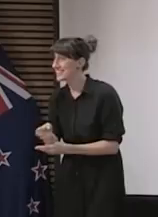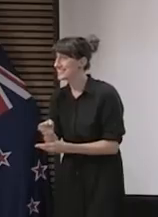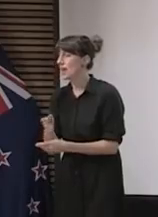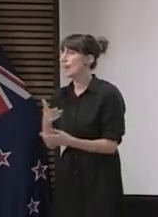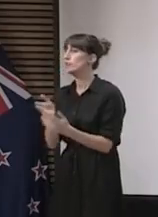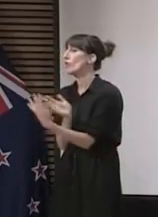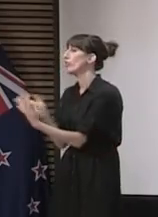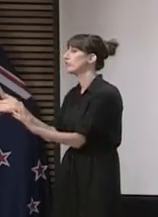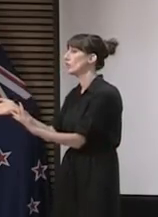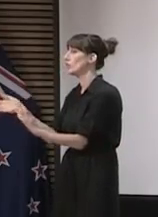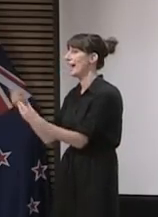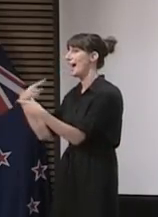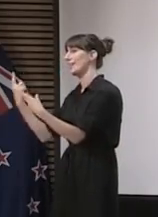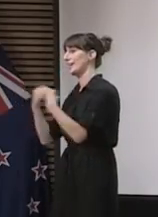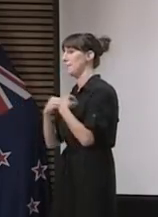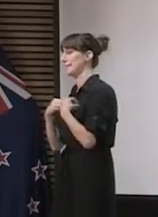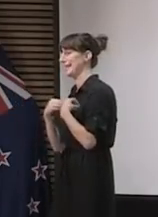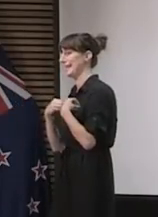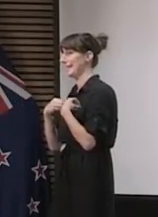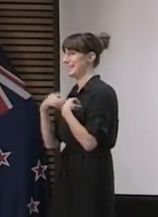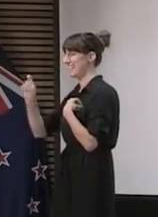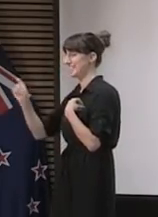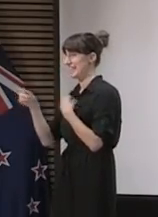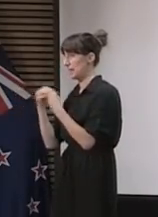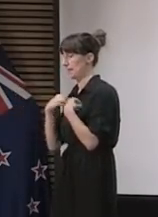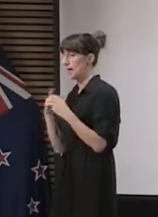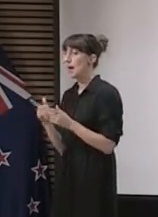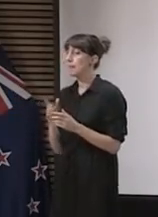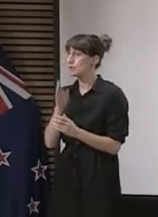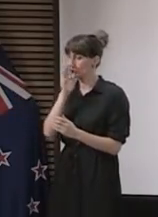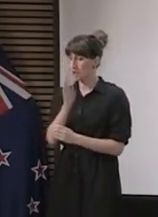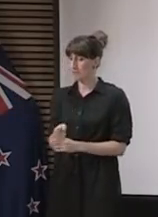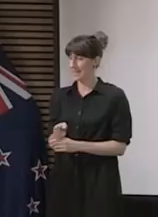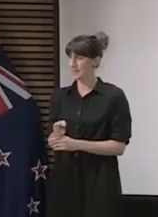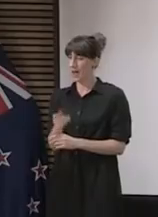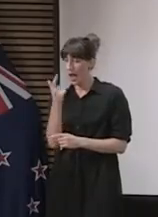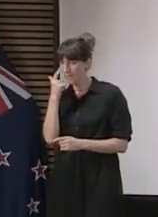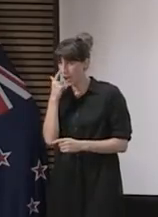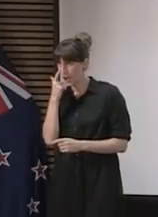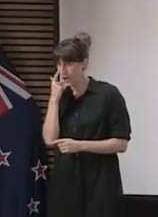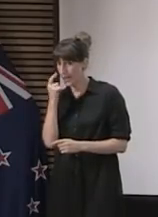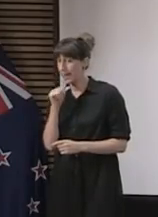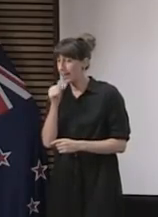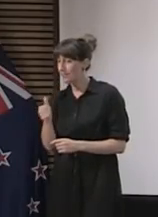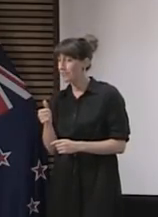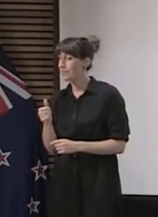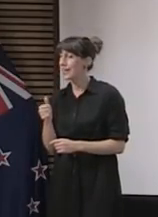That will often bethen at a lesser cost to themas a business. Just seewhether or not they havecontactless options as well.